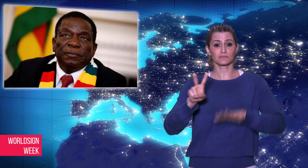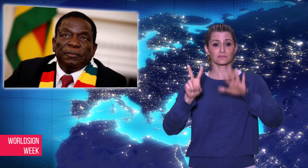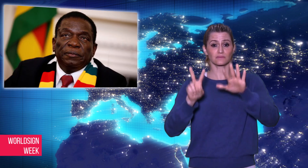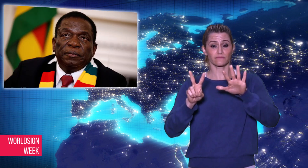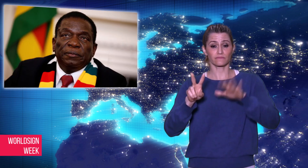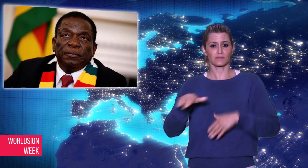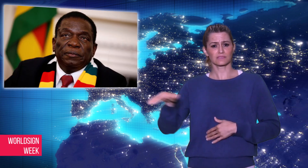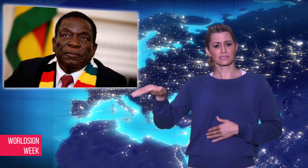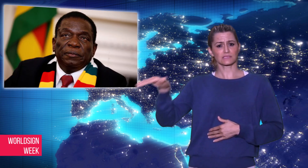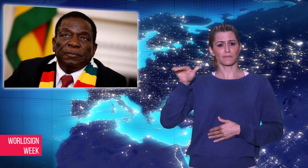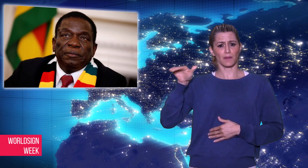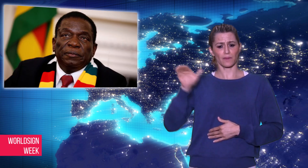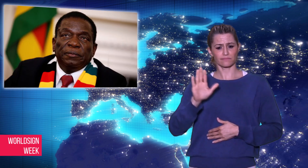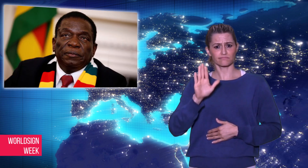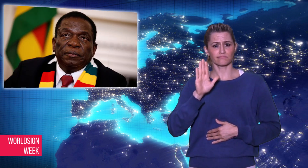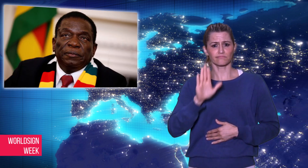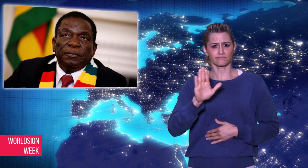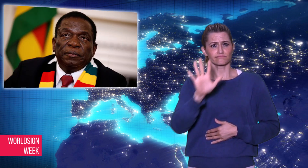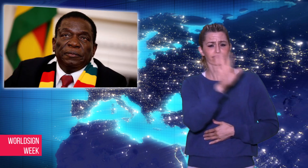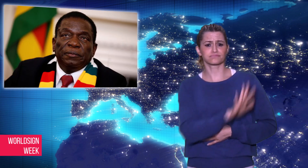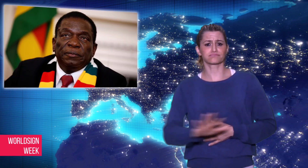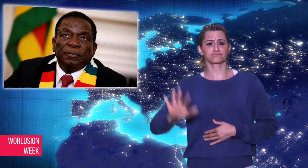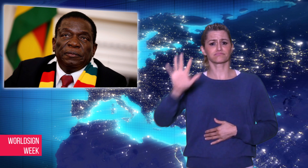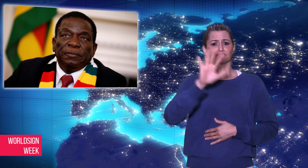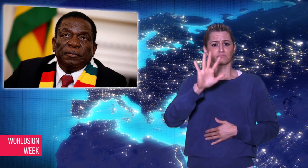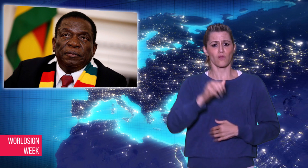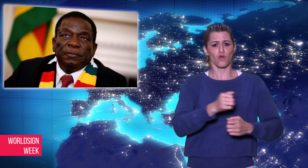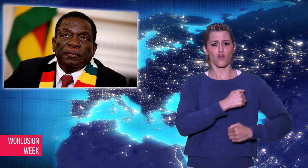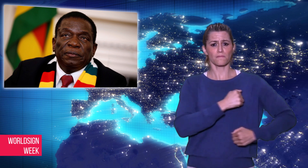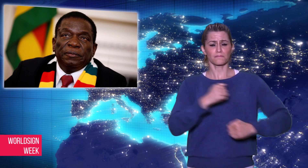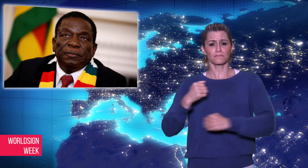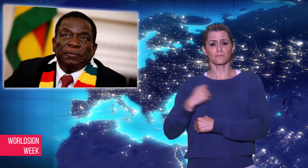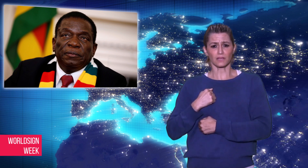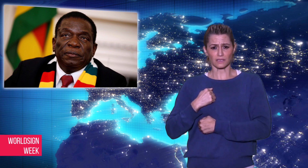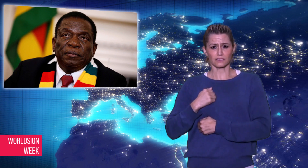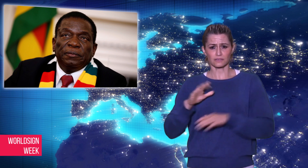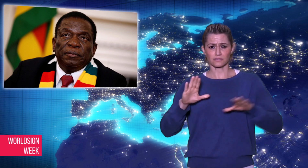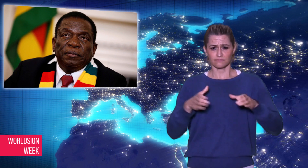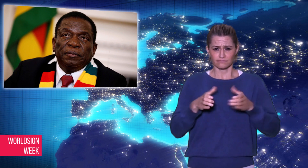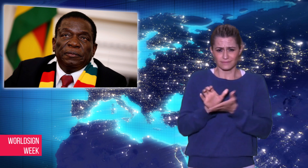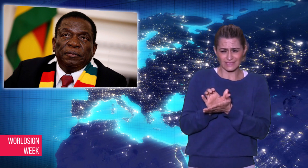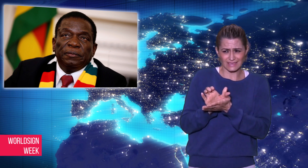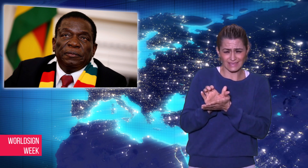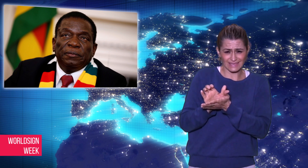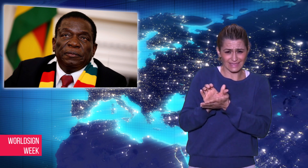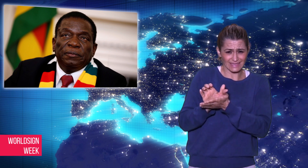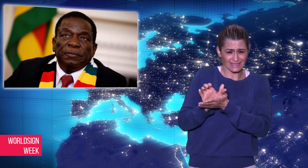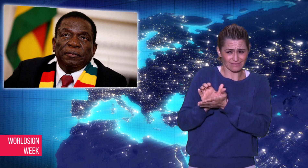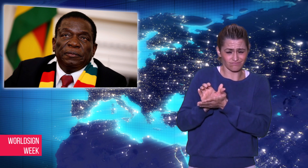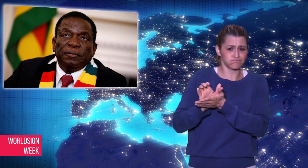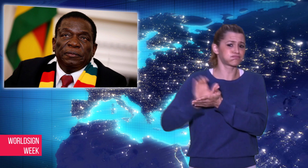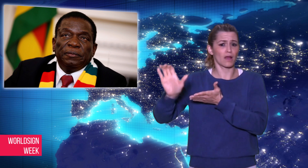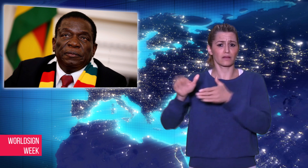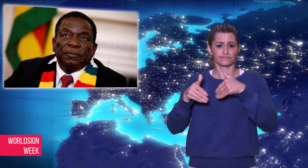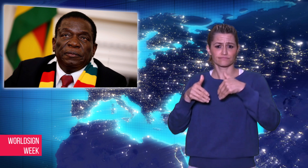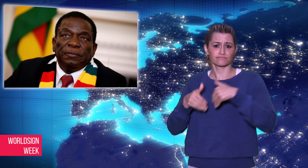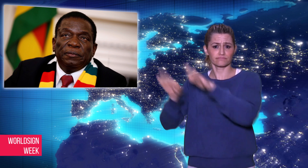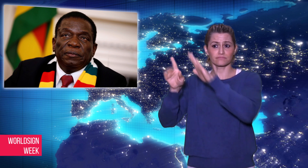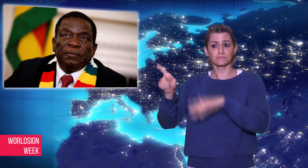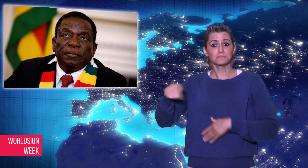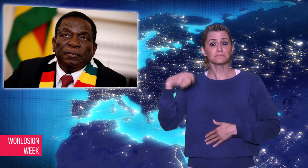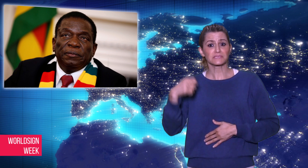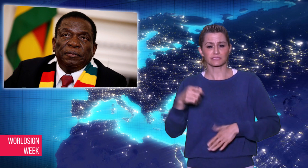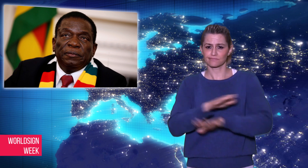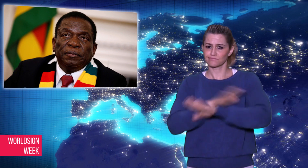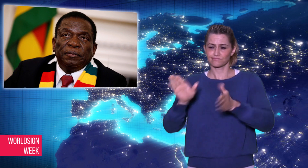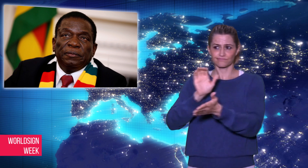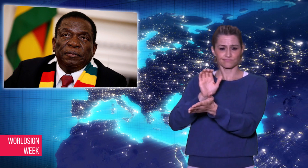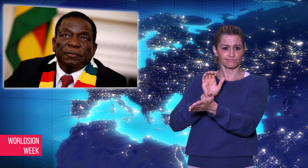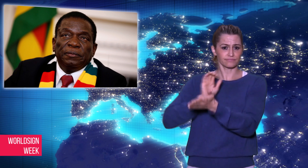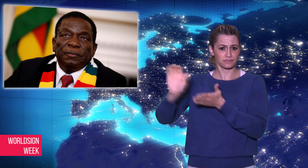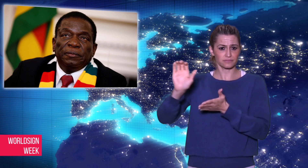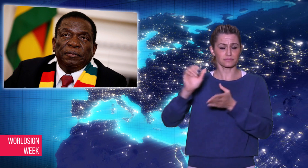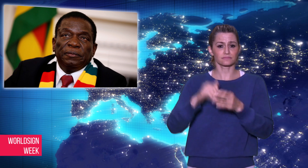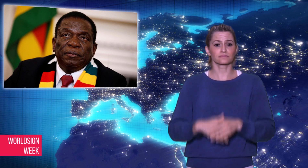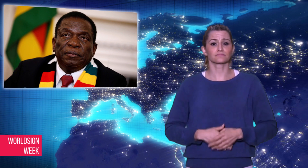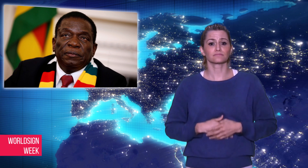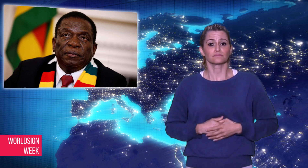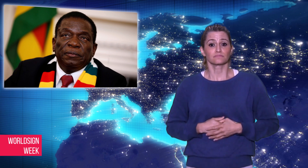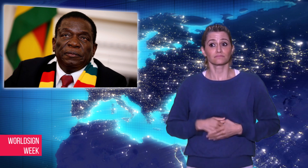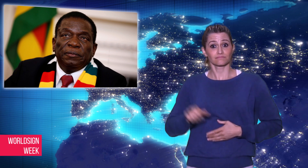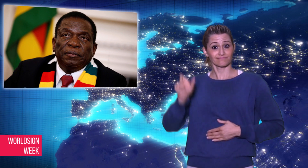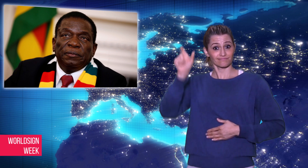In 2017, he was ousted by the Zimbabwe National Army.